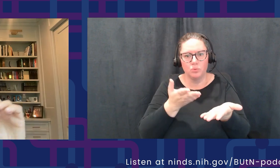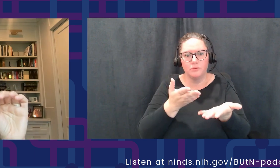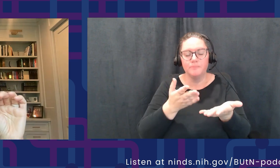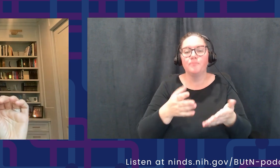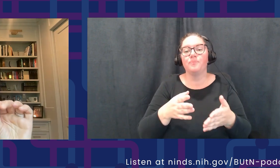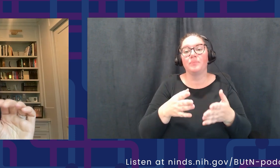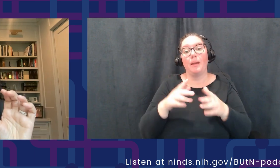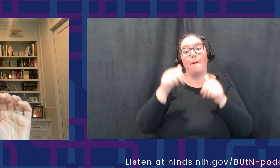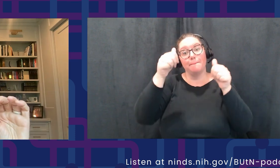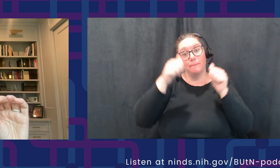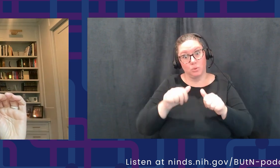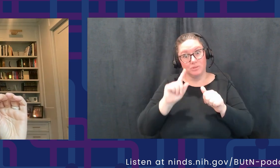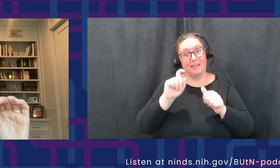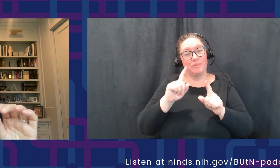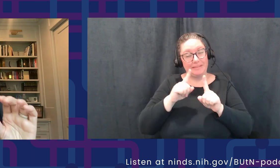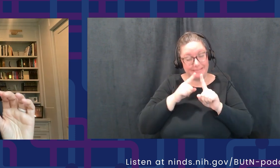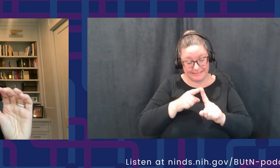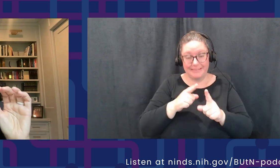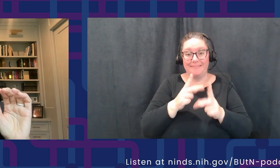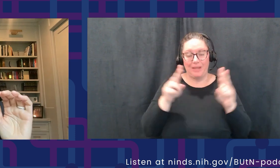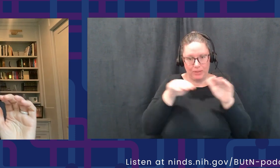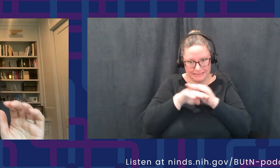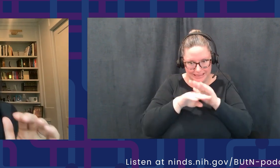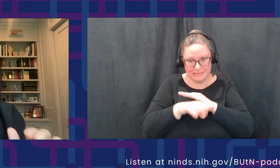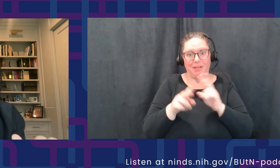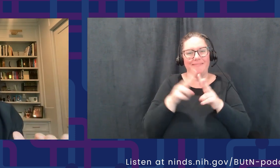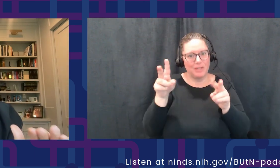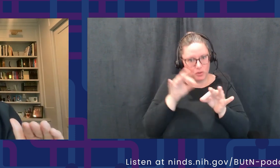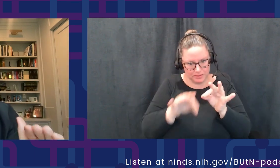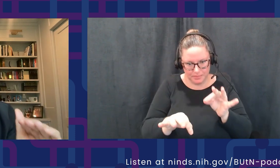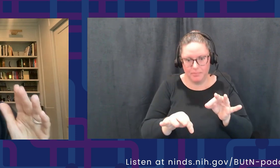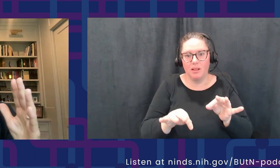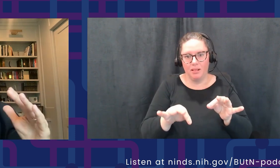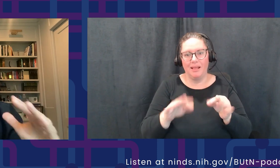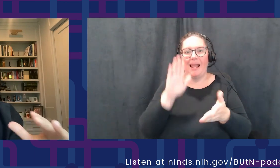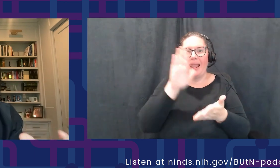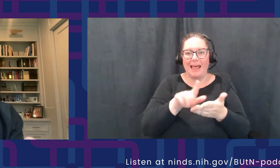So poster have to be very accessible, very simple, less detailed.